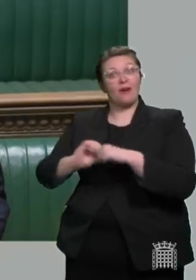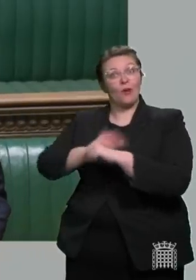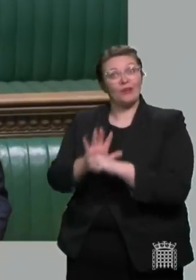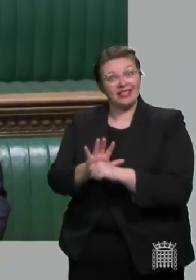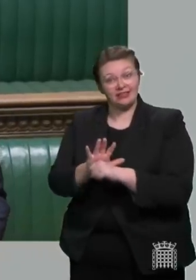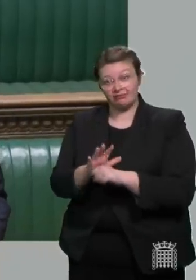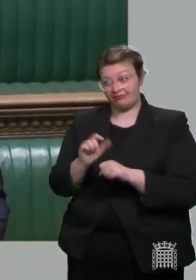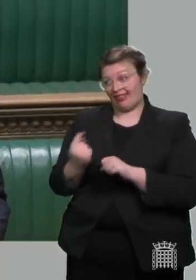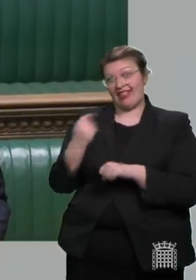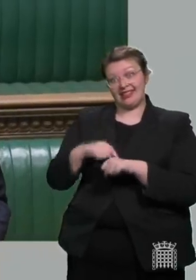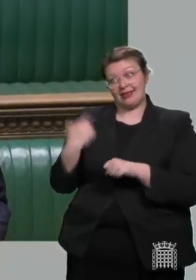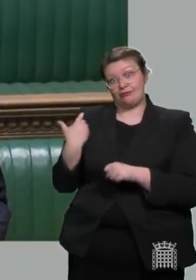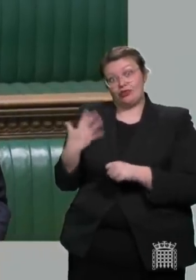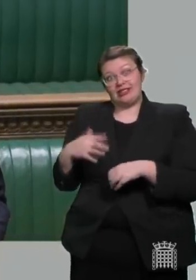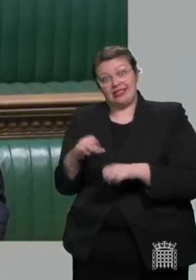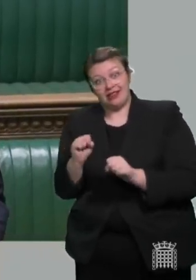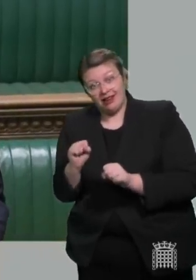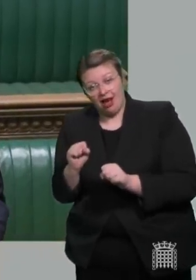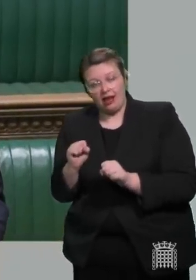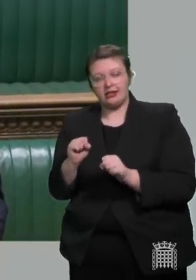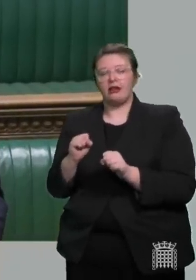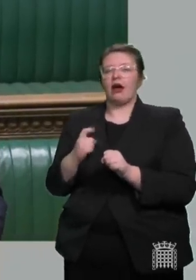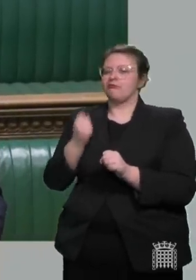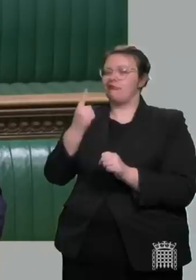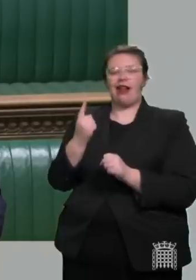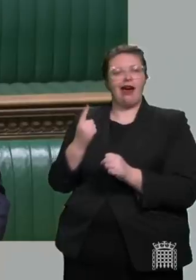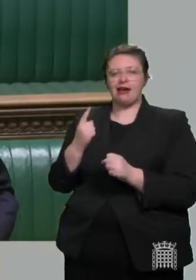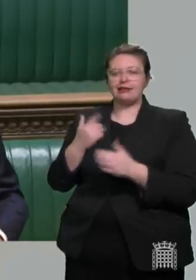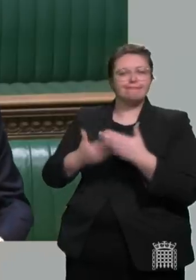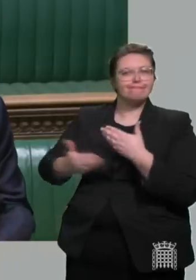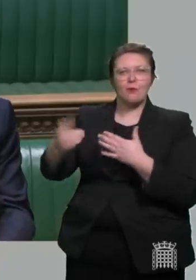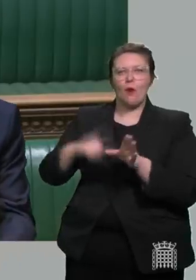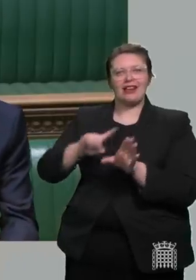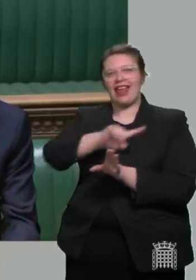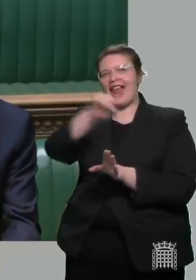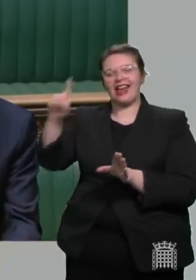has fundamentally altered it: people are still being told to stay in their homes,